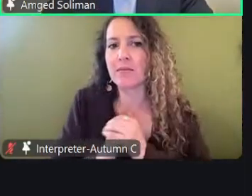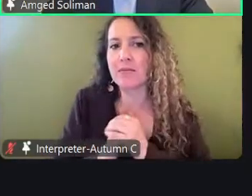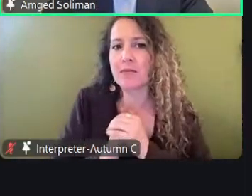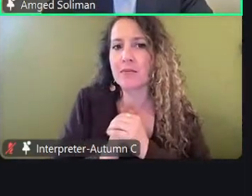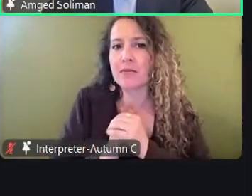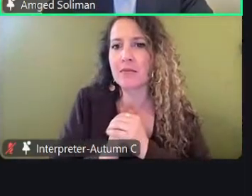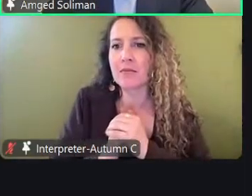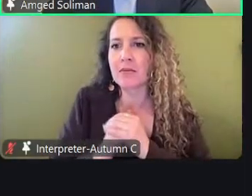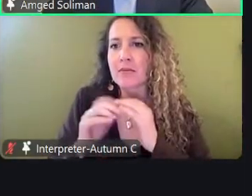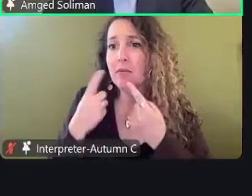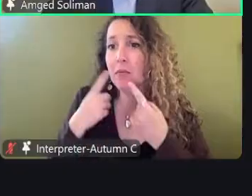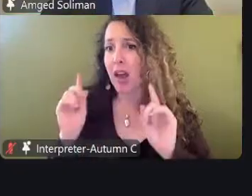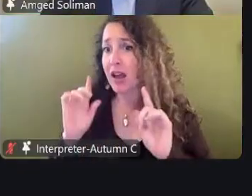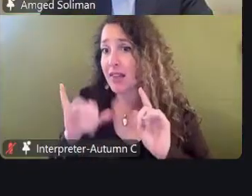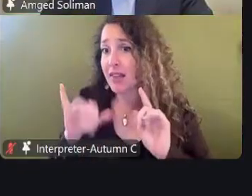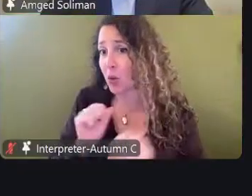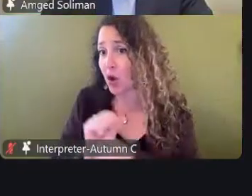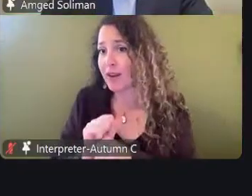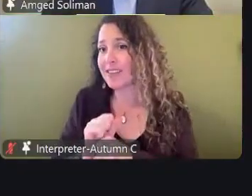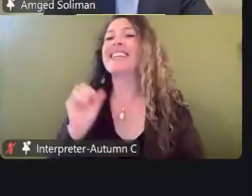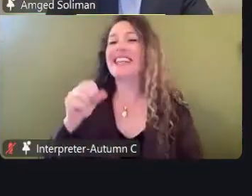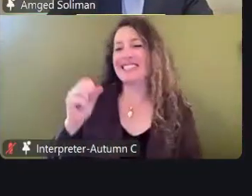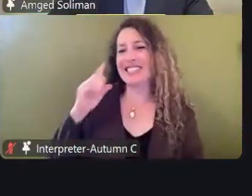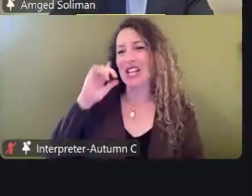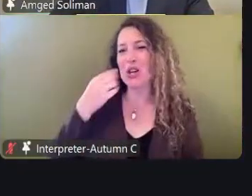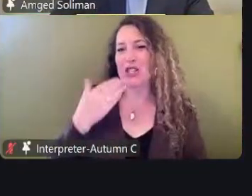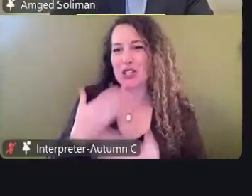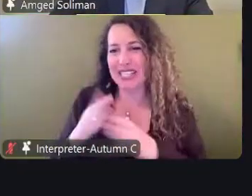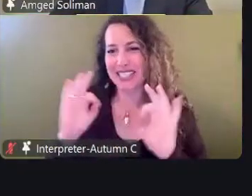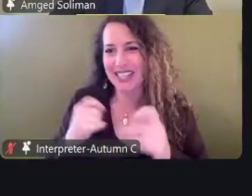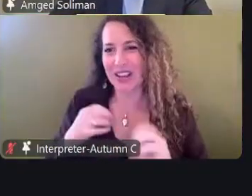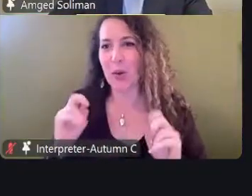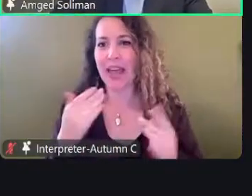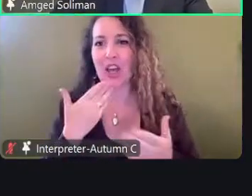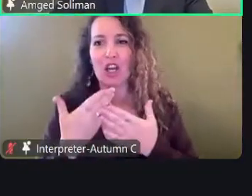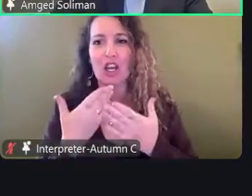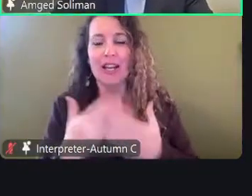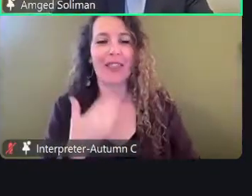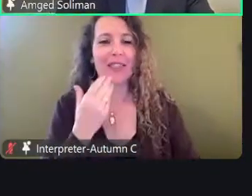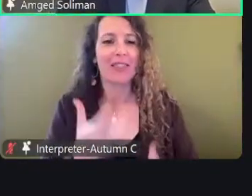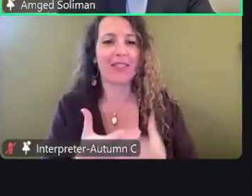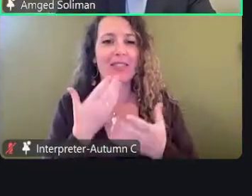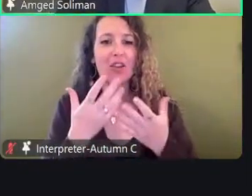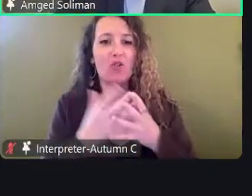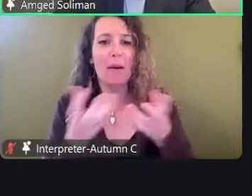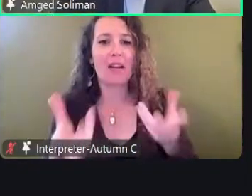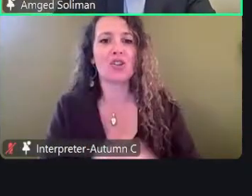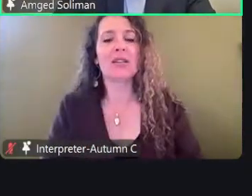I'm sorry. Did that work? Looks good. Yes. Okay. Okay. Good. Thank you so much. Okay.